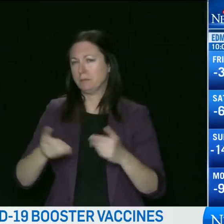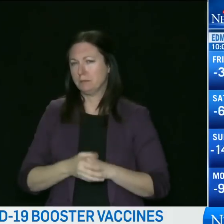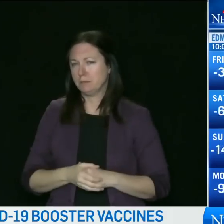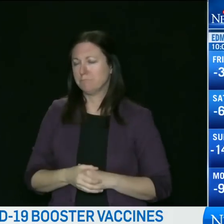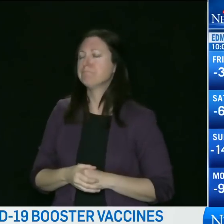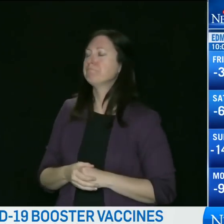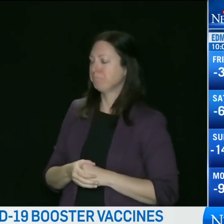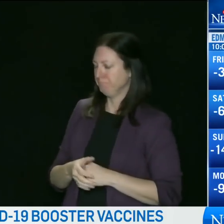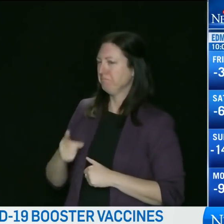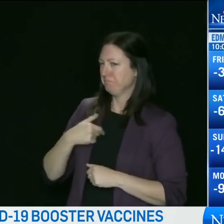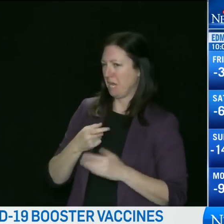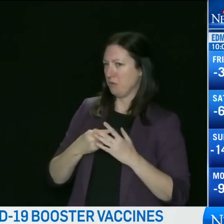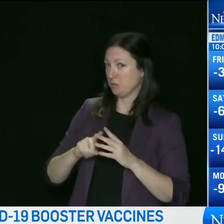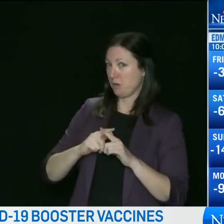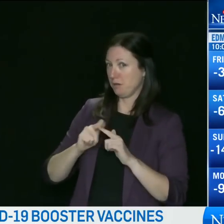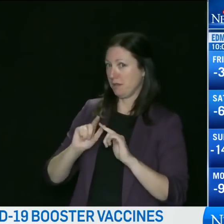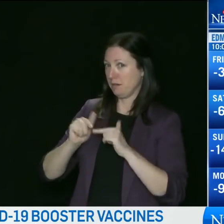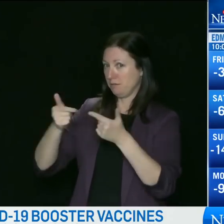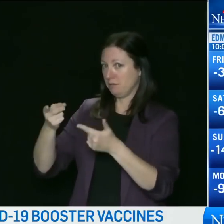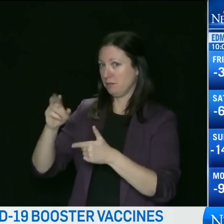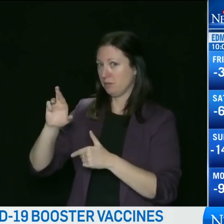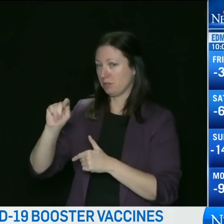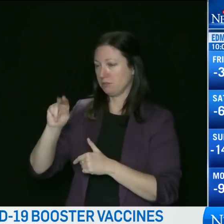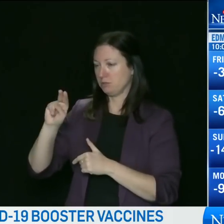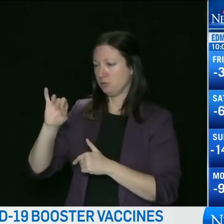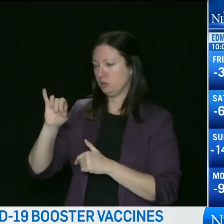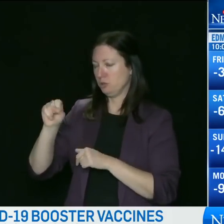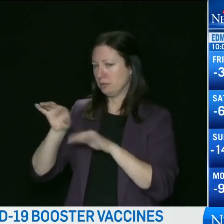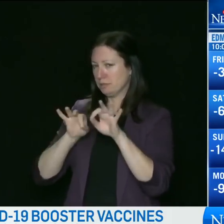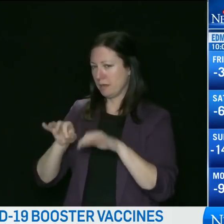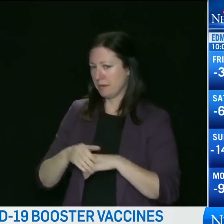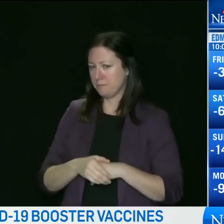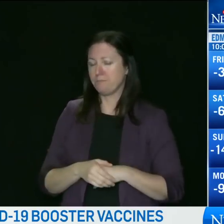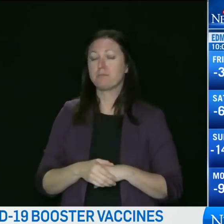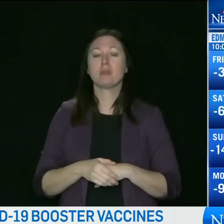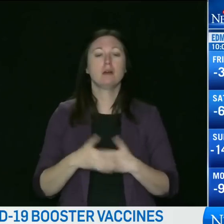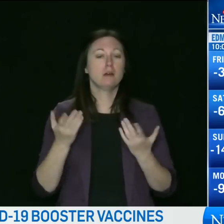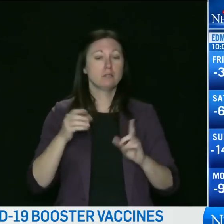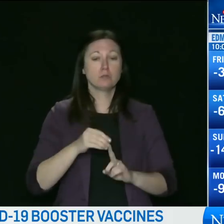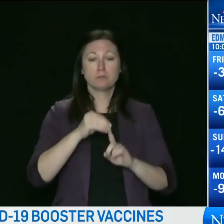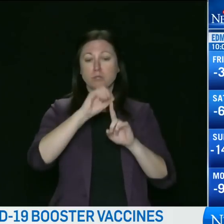APPROPRIATE FOR SOMEONE LIKE